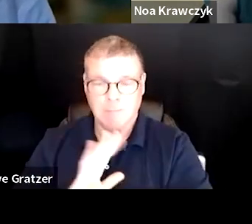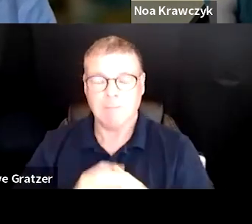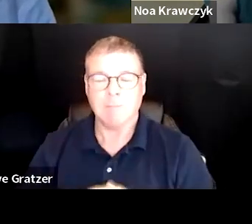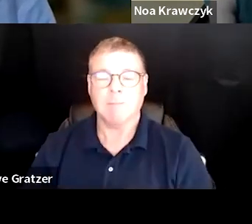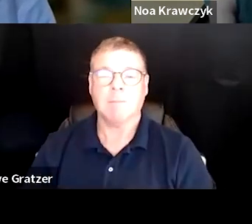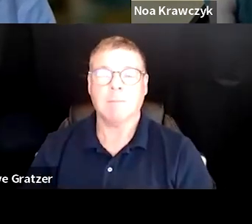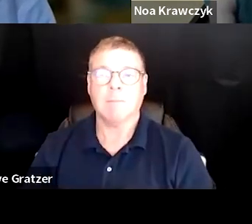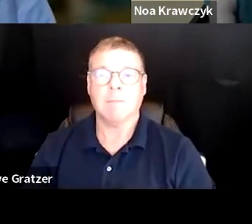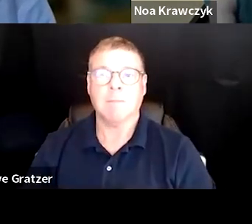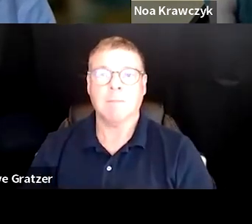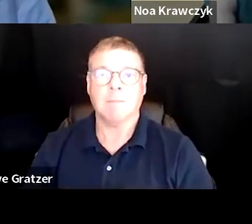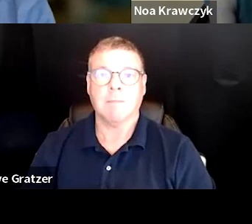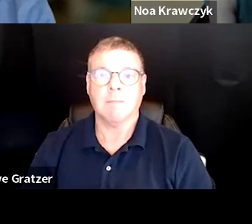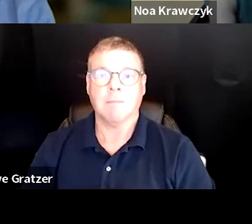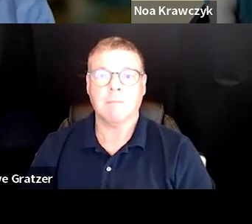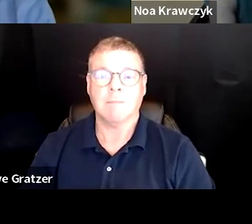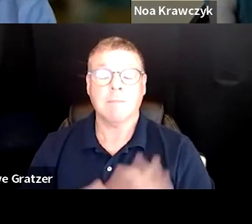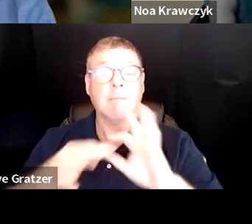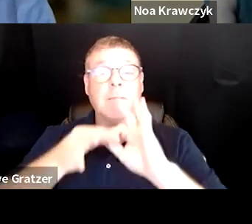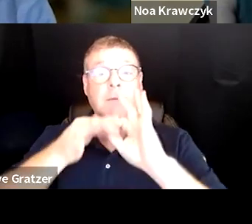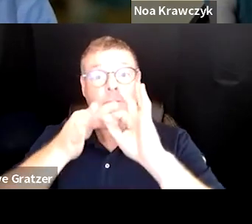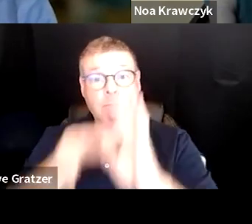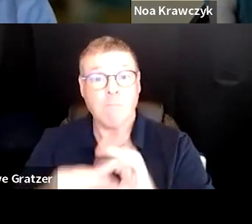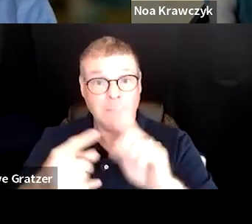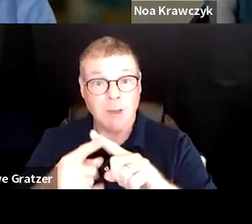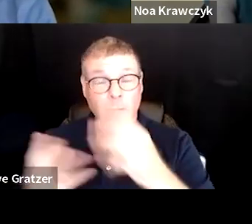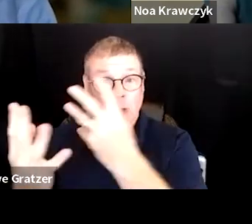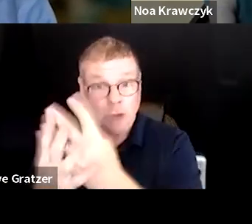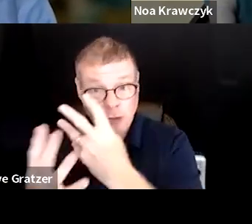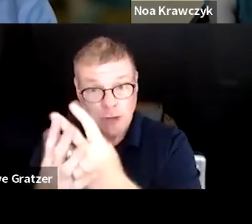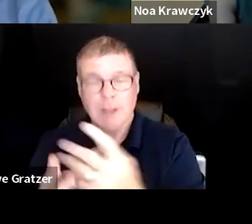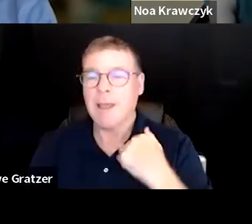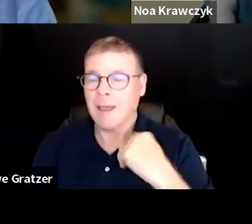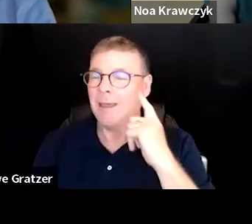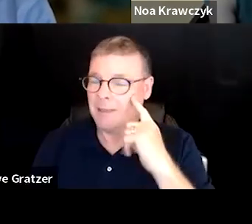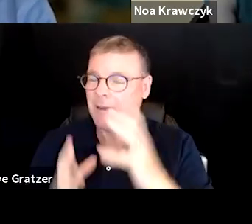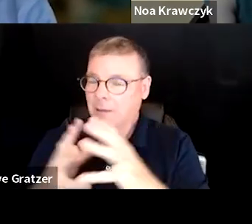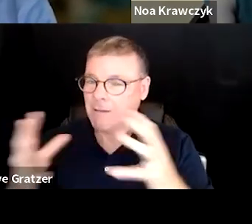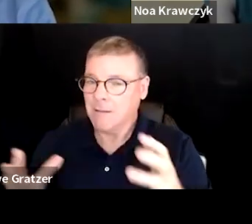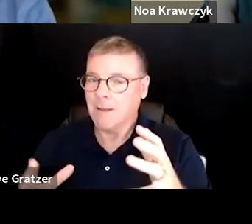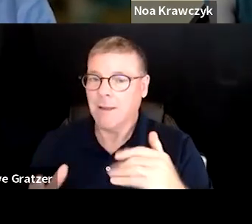In relation to the jails, I think a lot of that to do with providers